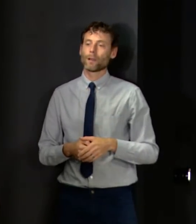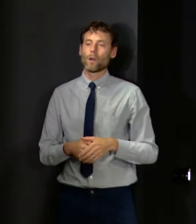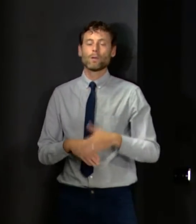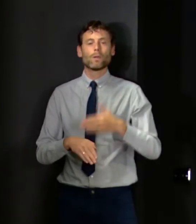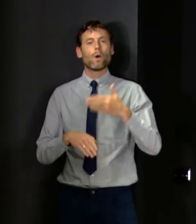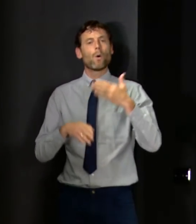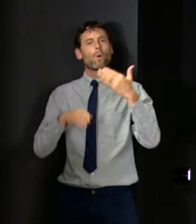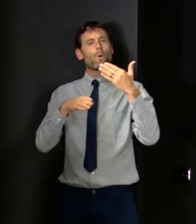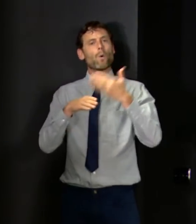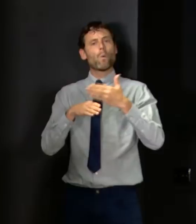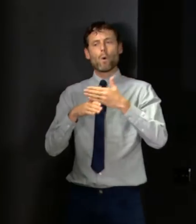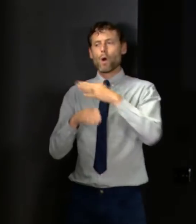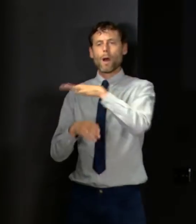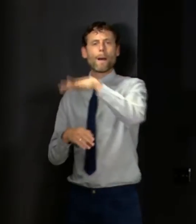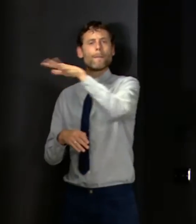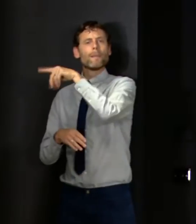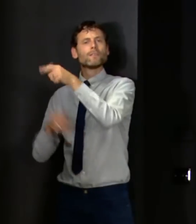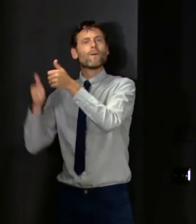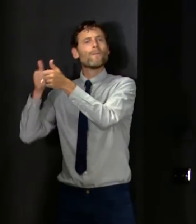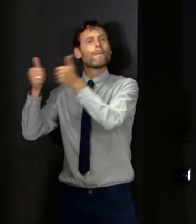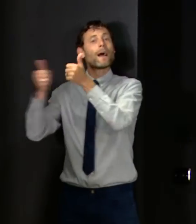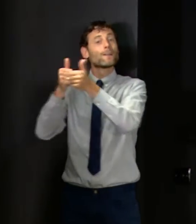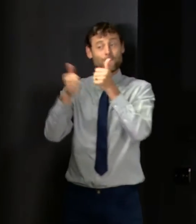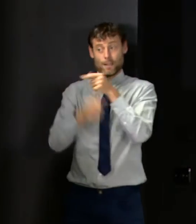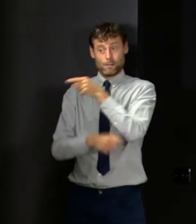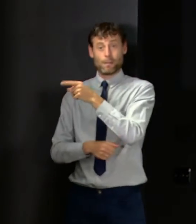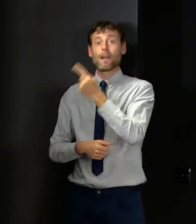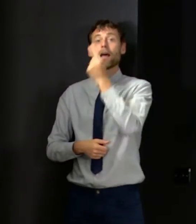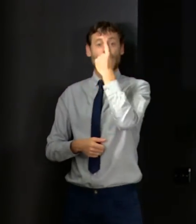closed until now also open on the 29th of June,